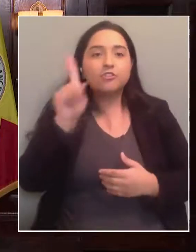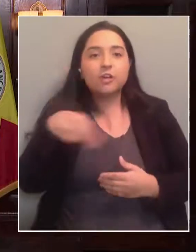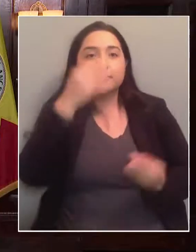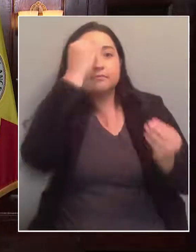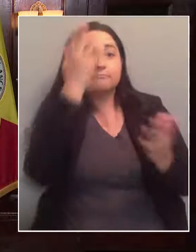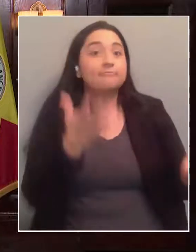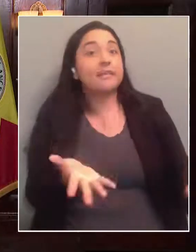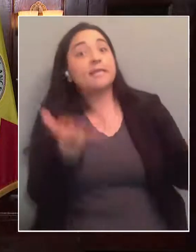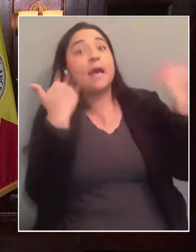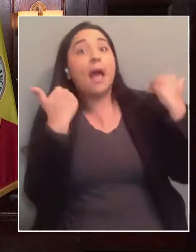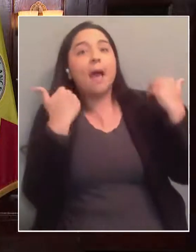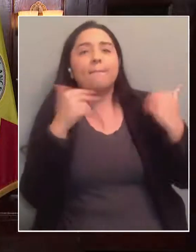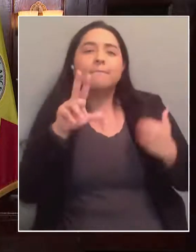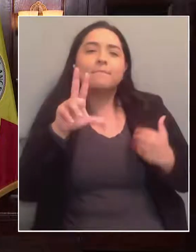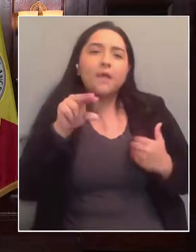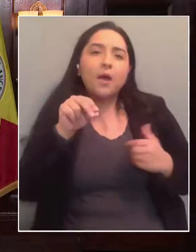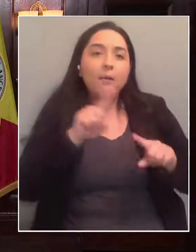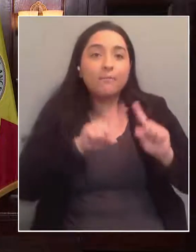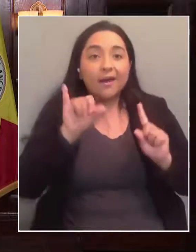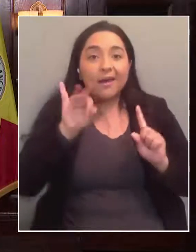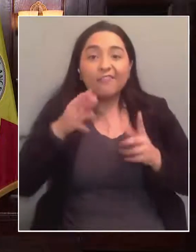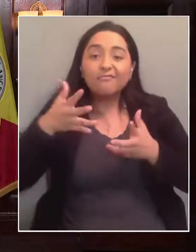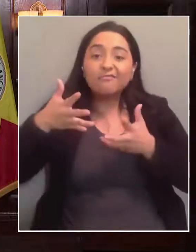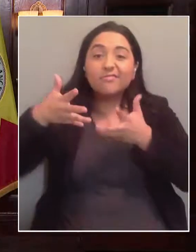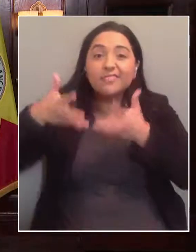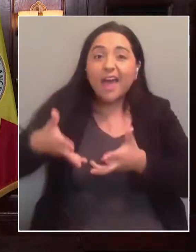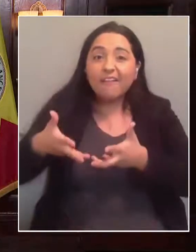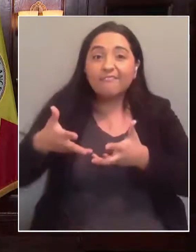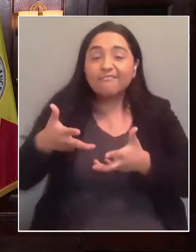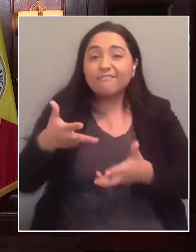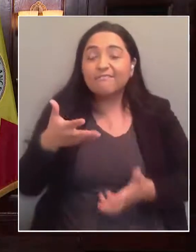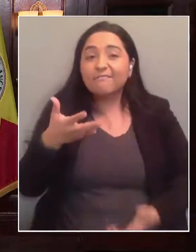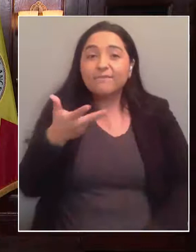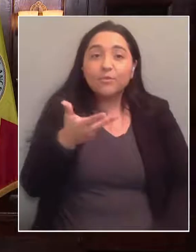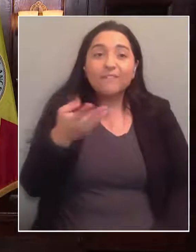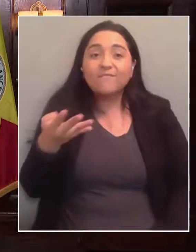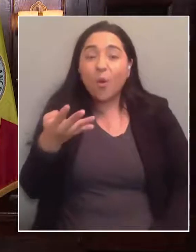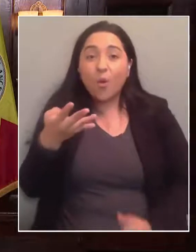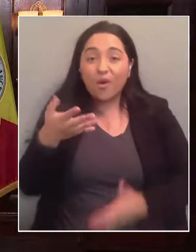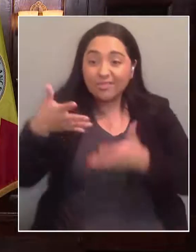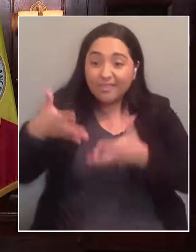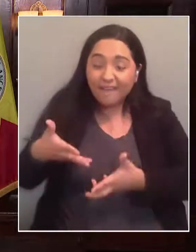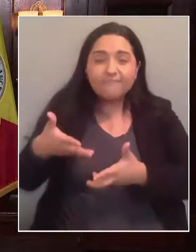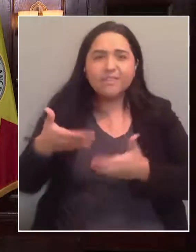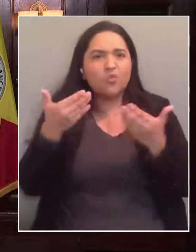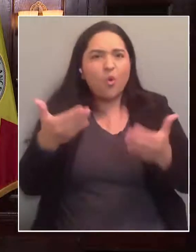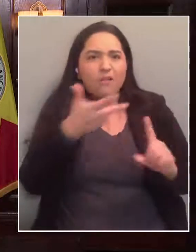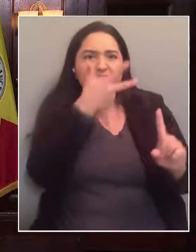BUT IF YOU DIDN'T GET IT RIGHT, OF COURSE PUT THAT IN THE ARM RATHER THAN THROWING THAT OUT.